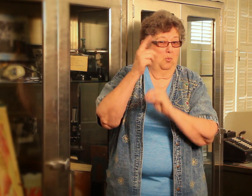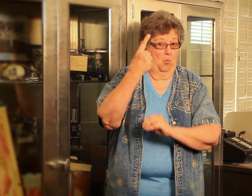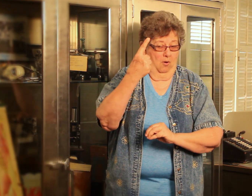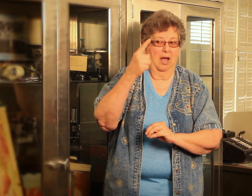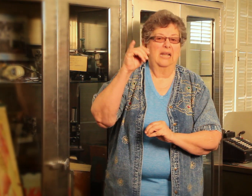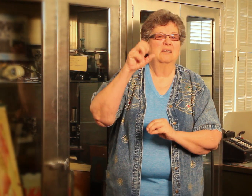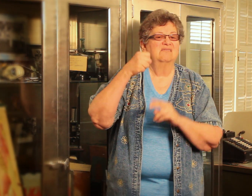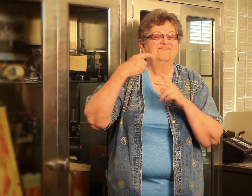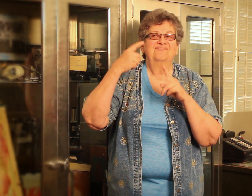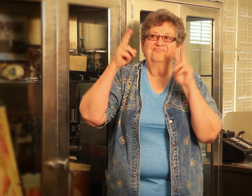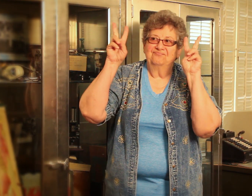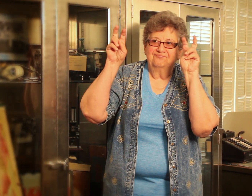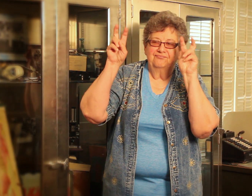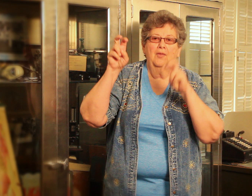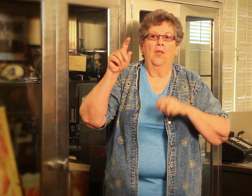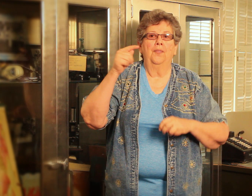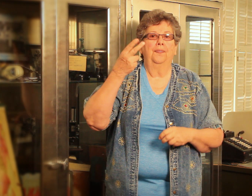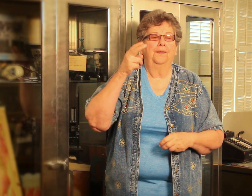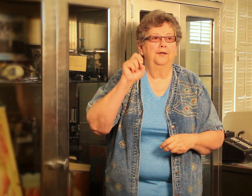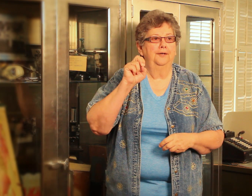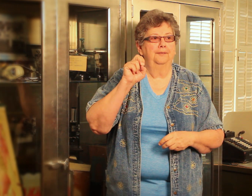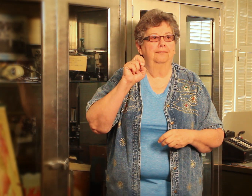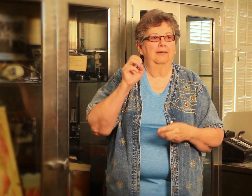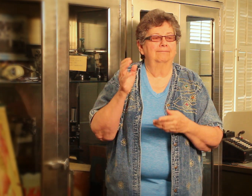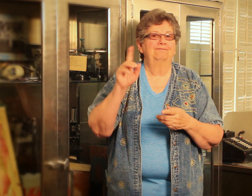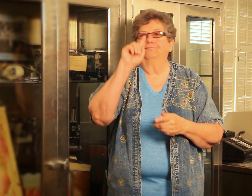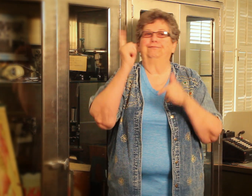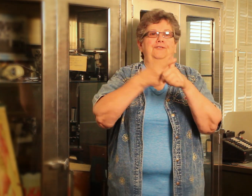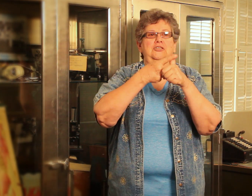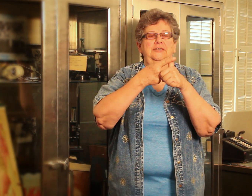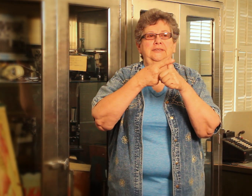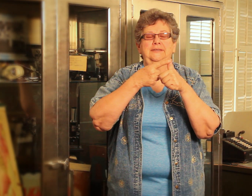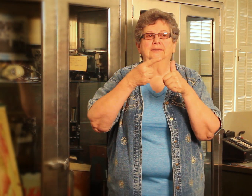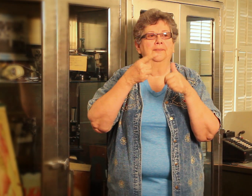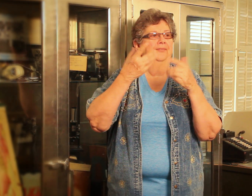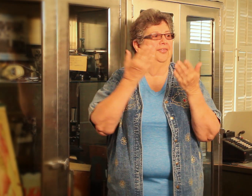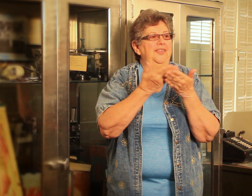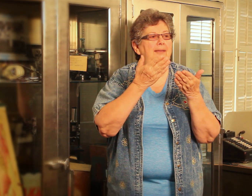In this house we have Room 1 which we consider the firsts.